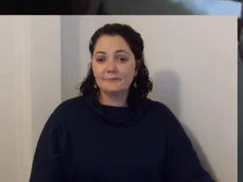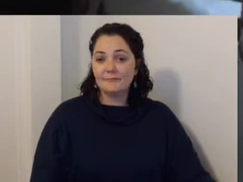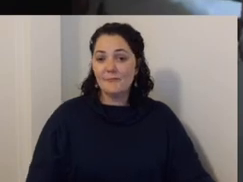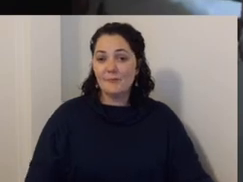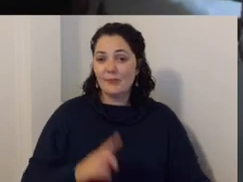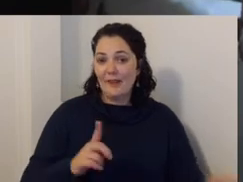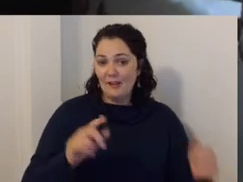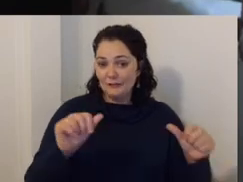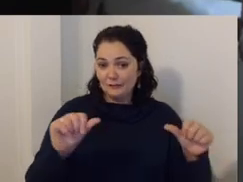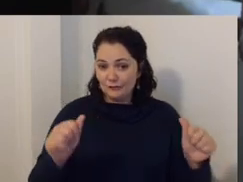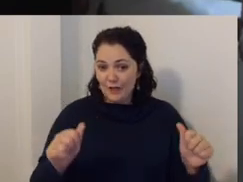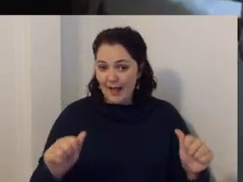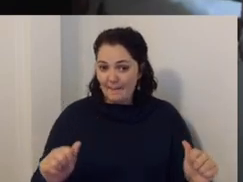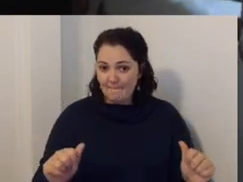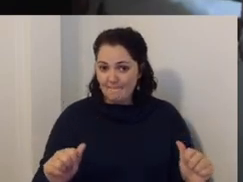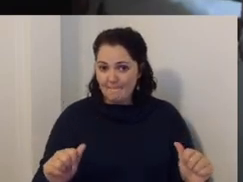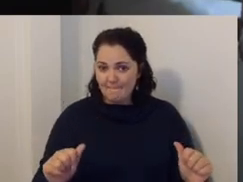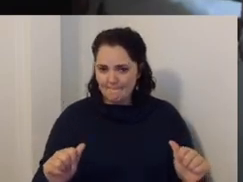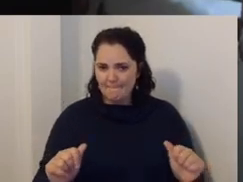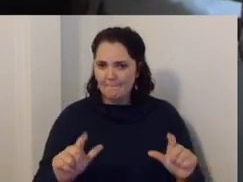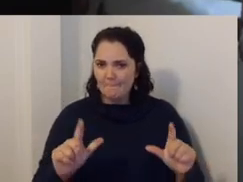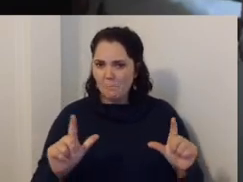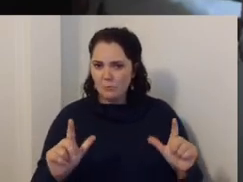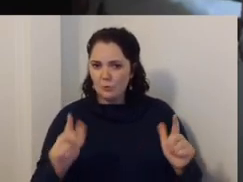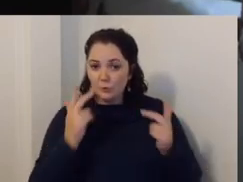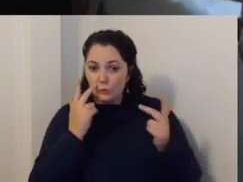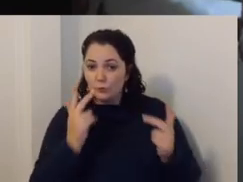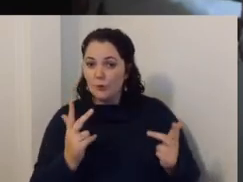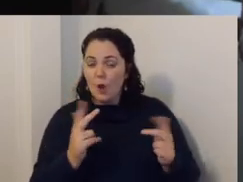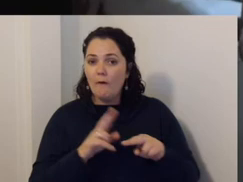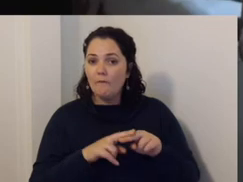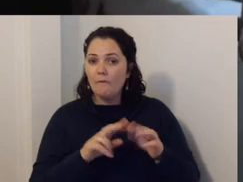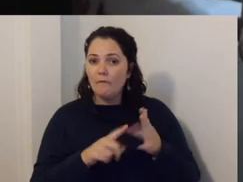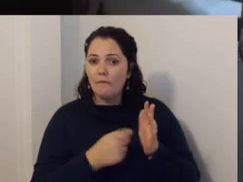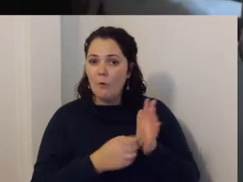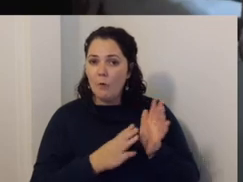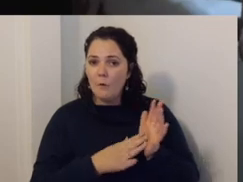shape carries the form so scrub out quickly to establish those lights and then refine